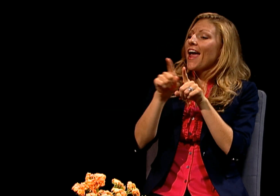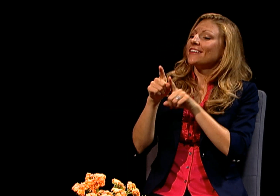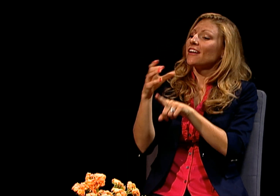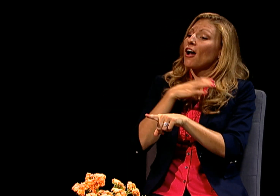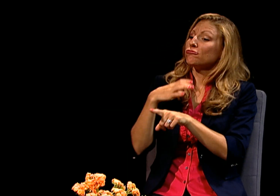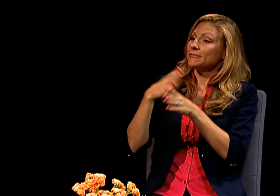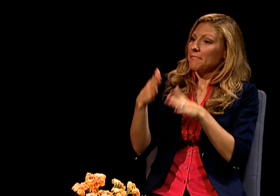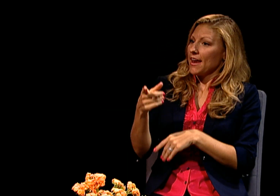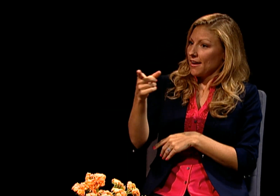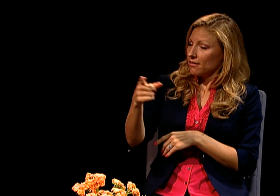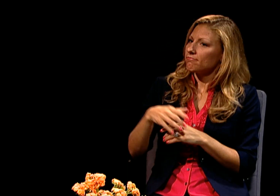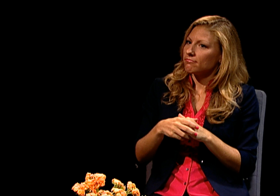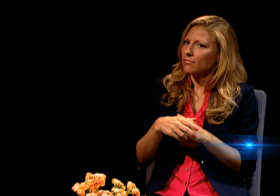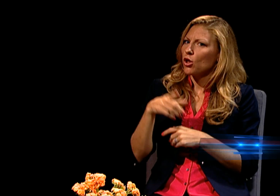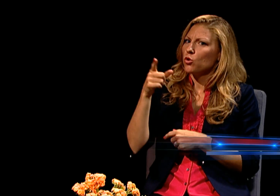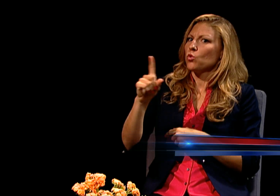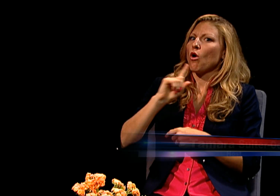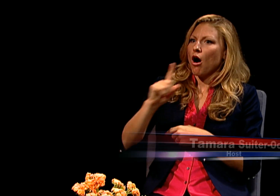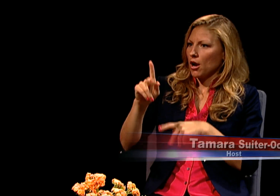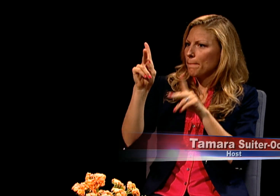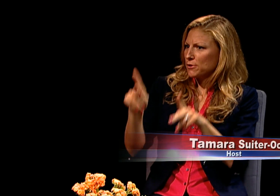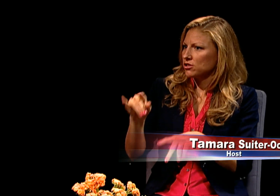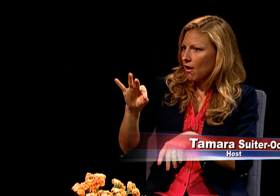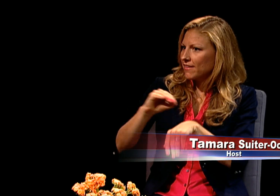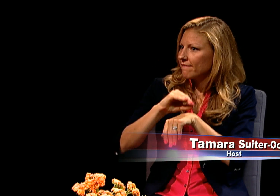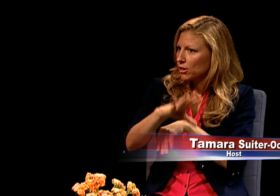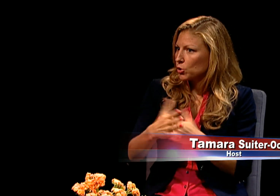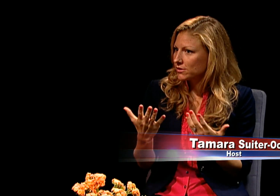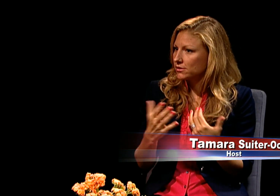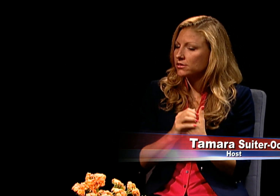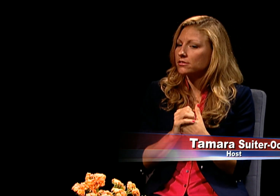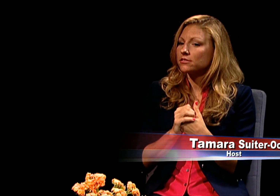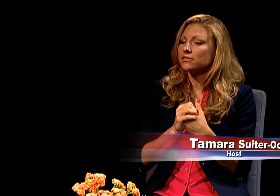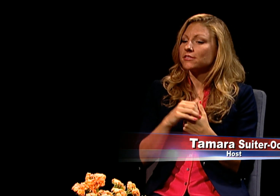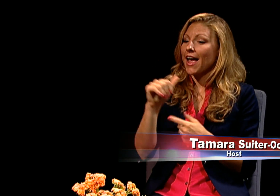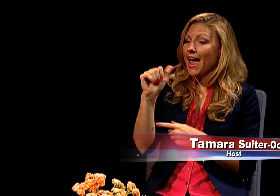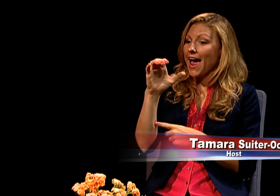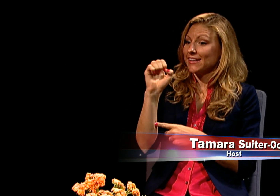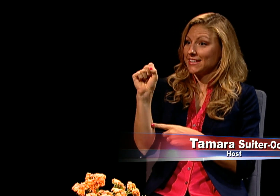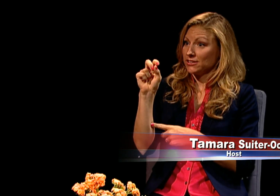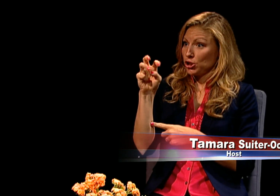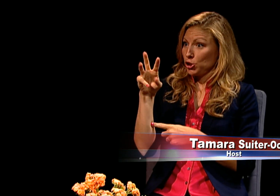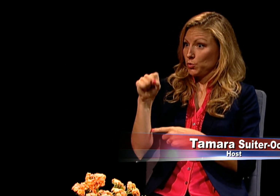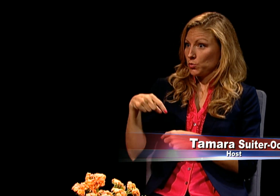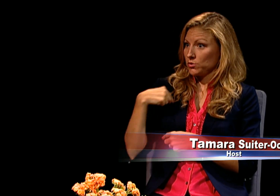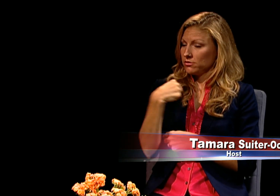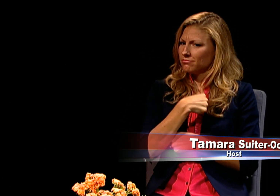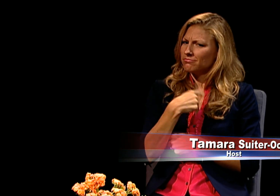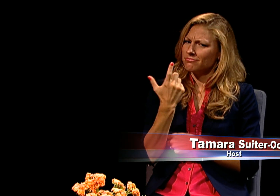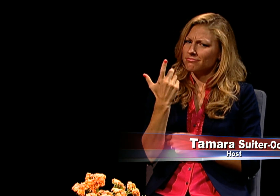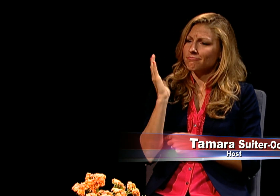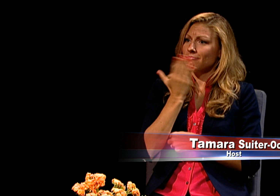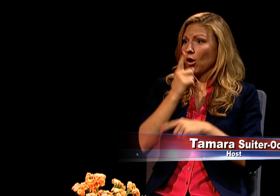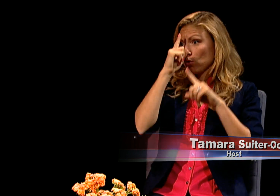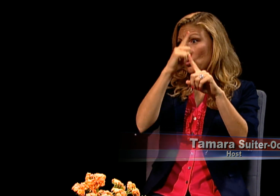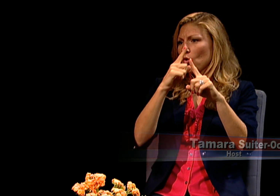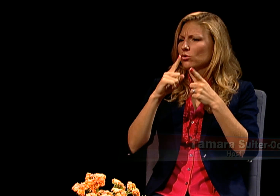PERSPECTIVES ON THAT ISSUE. AS A CONGRESSMAN, YOU'RE A PERSON OF GREAT INFLUENCE. ACCESS NEWS...